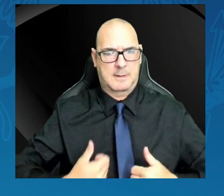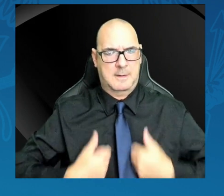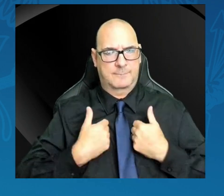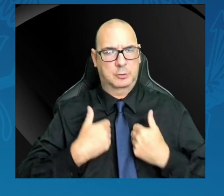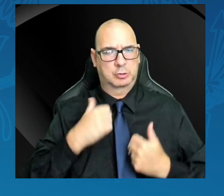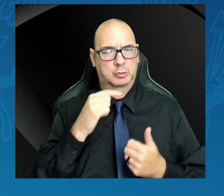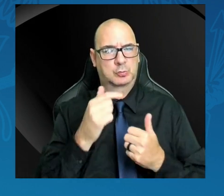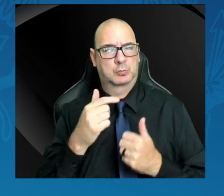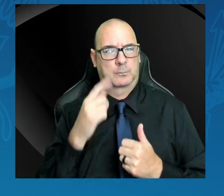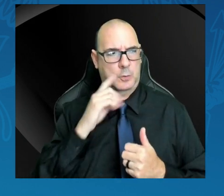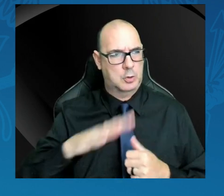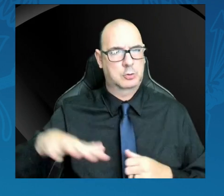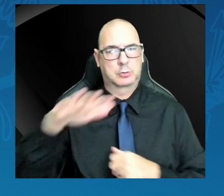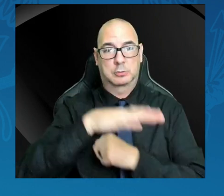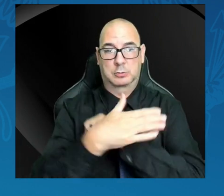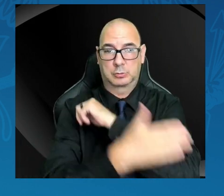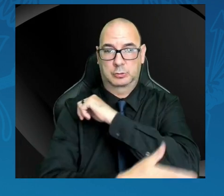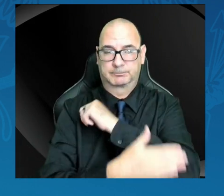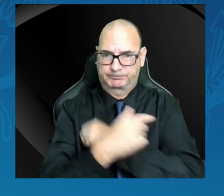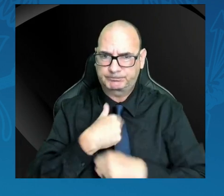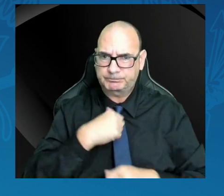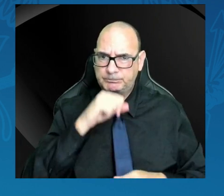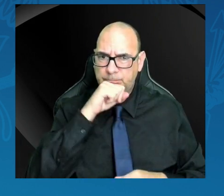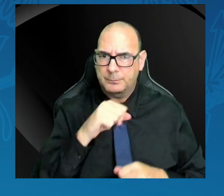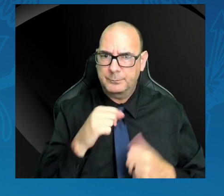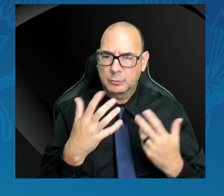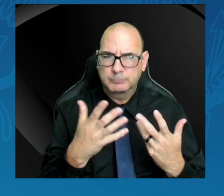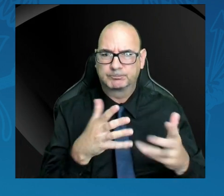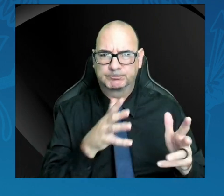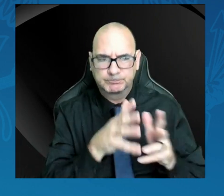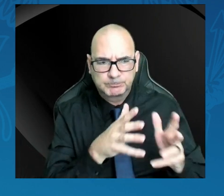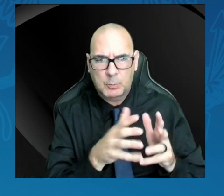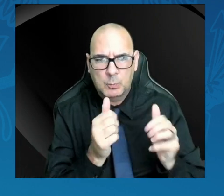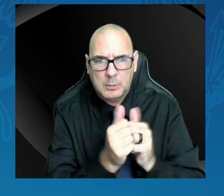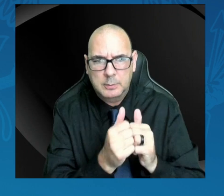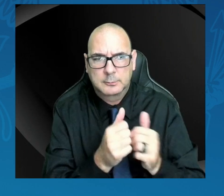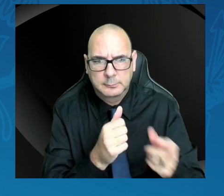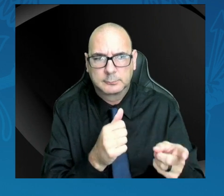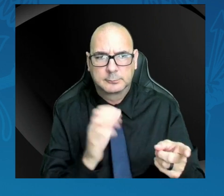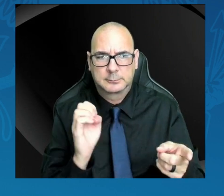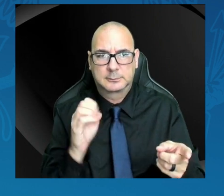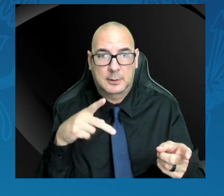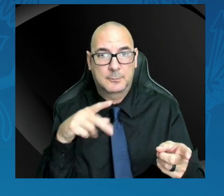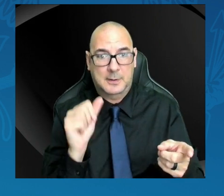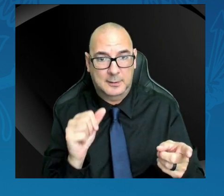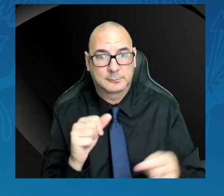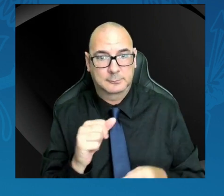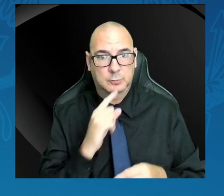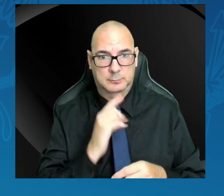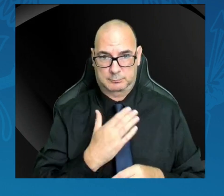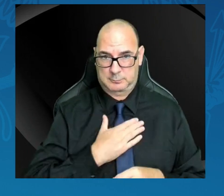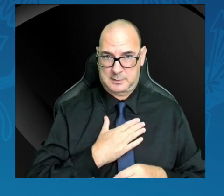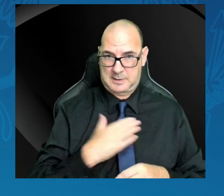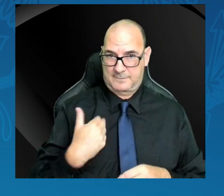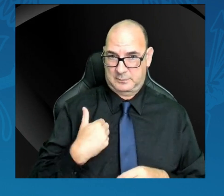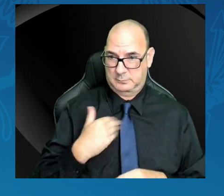and to the mission of EPA. And I can tell you, as a parent of an eight year old, I can assure you that there is no higher priority